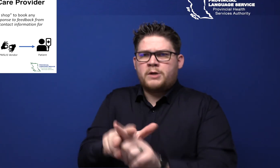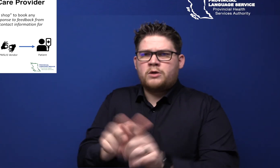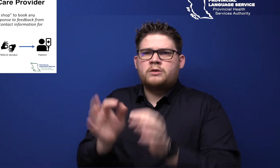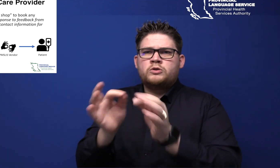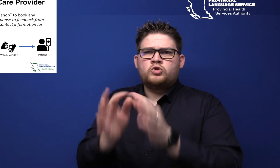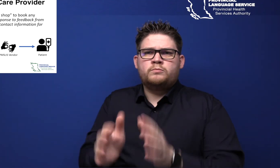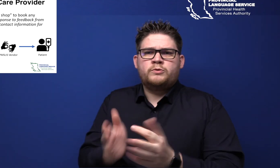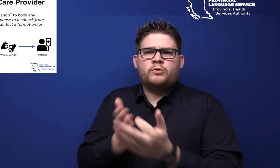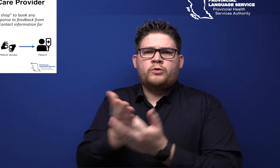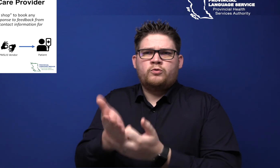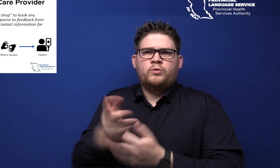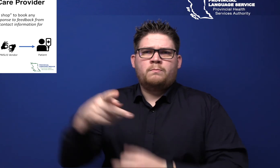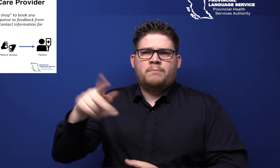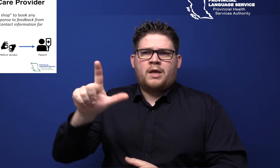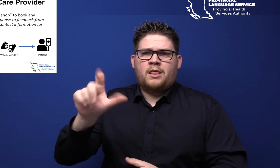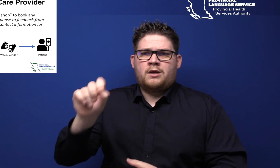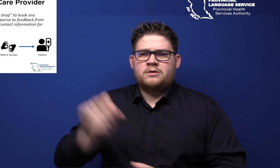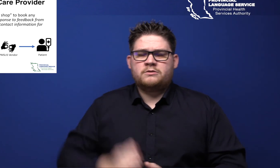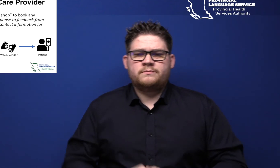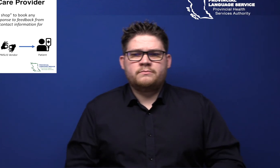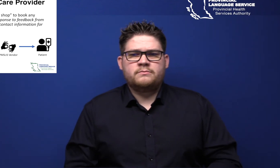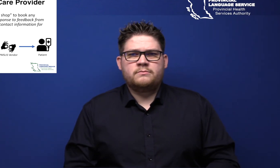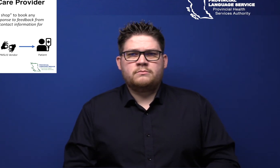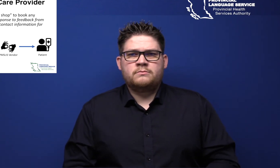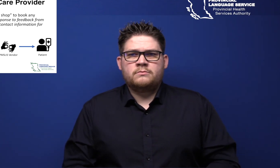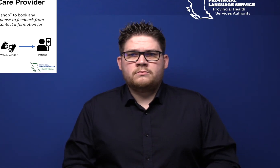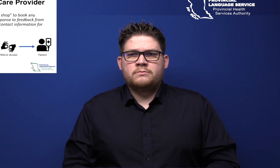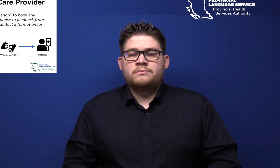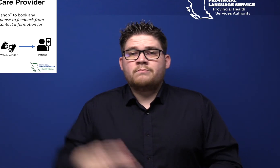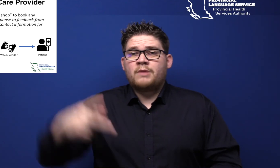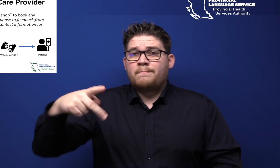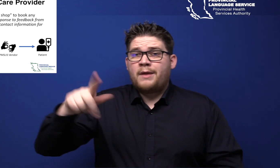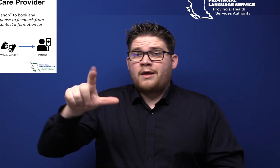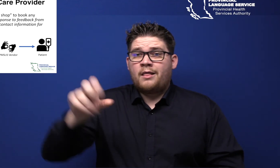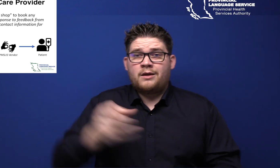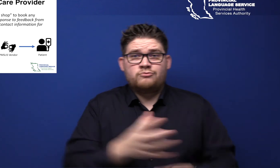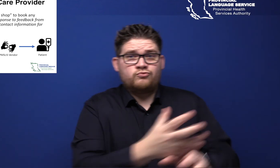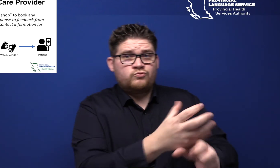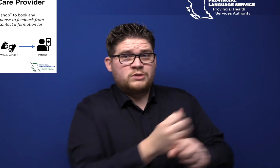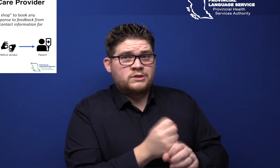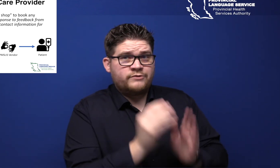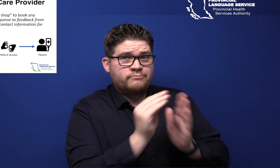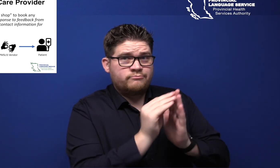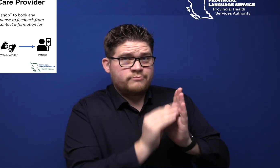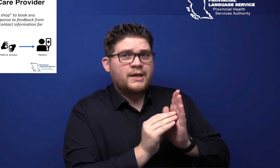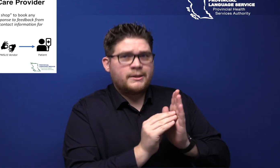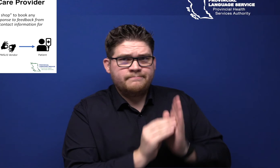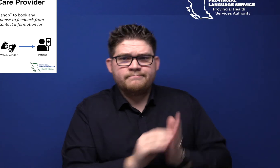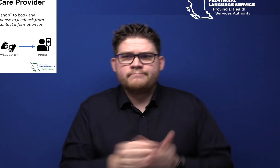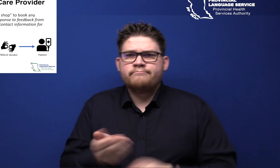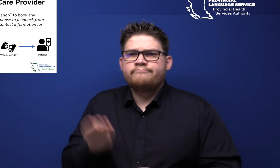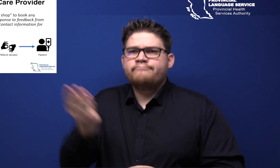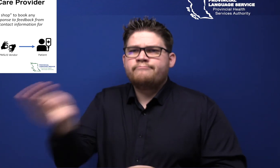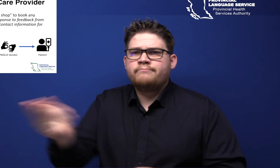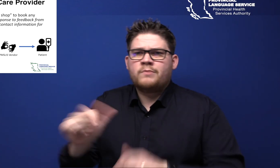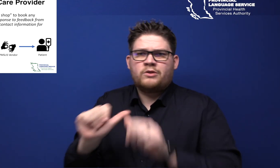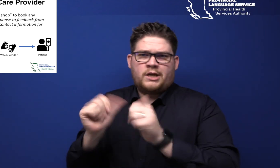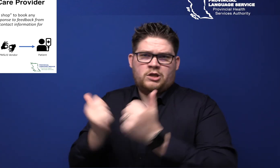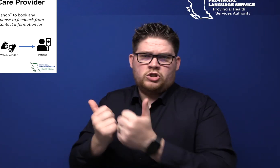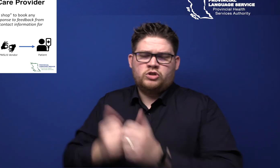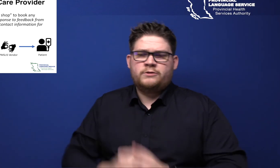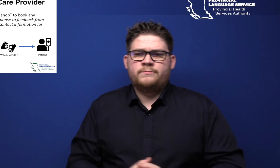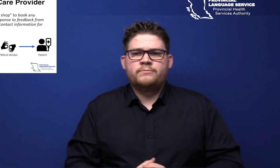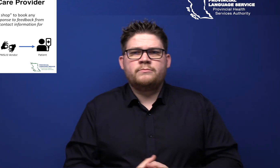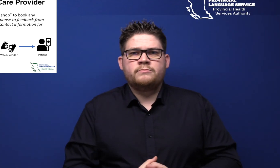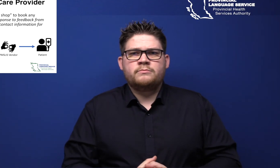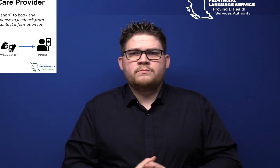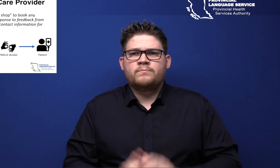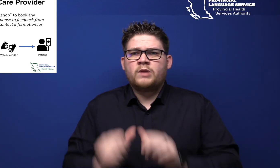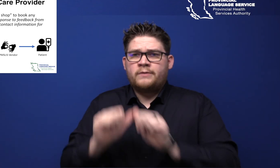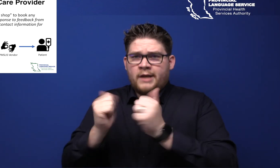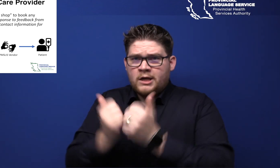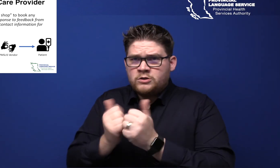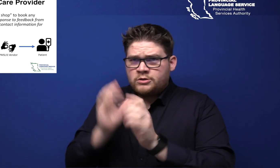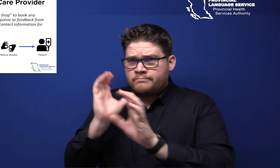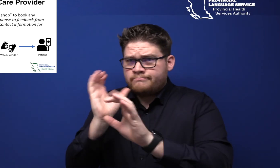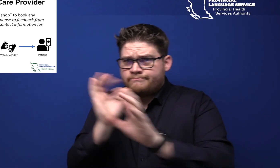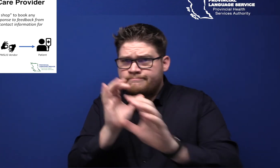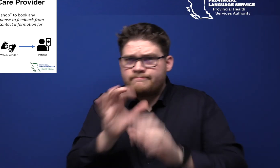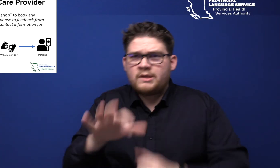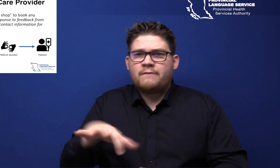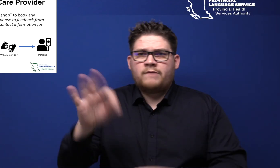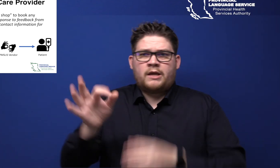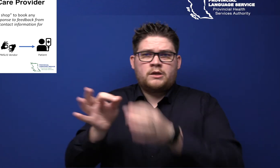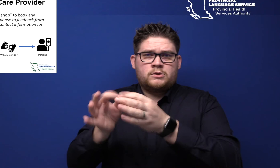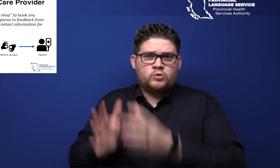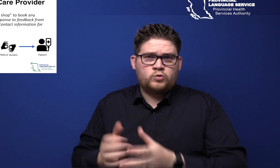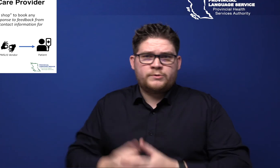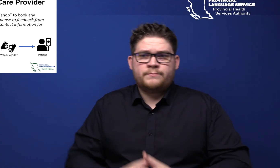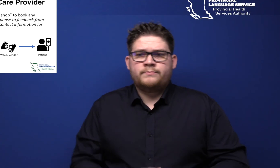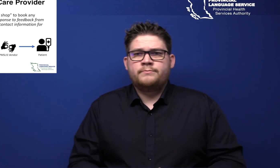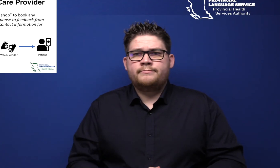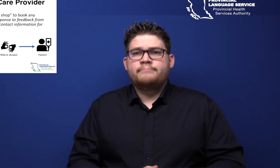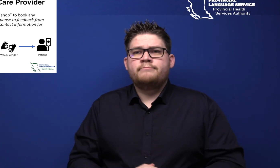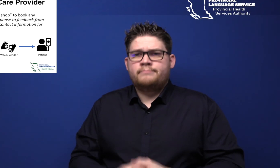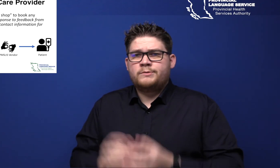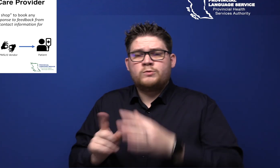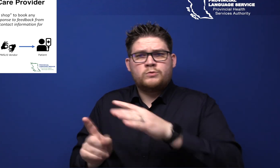THEY CAN CALL AND GET AN INTERPRETER AT THE SAME TIME AND THEN PLS WILL CONNECT WITH THE AGENCY AND